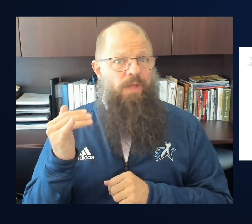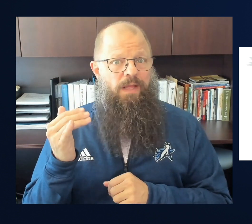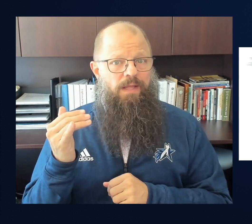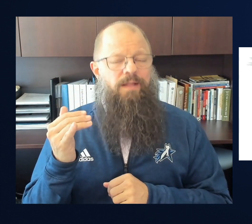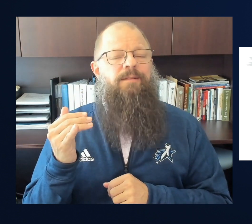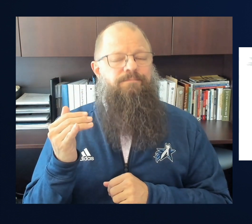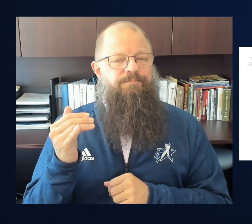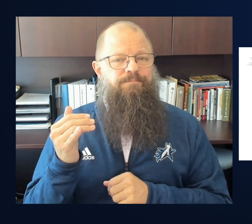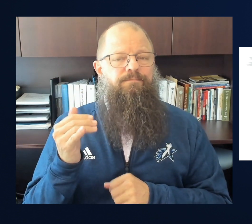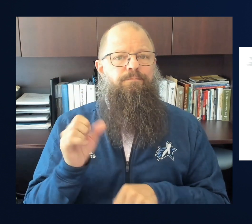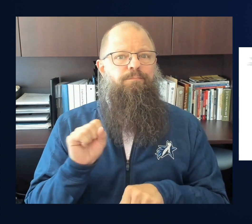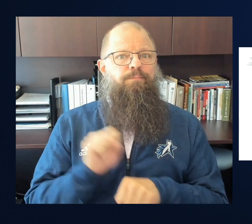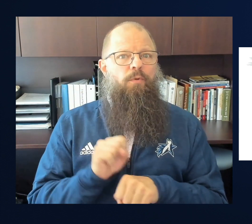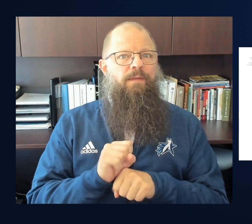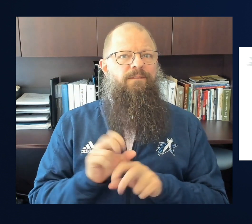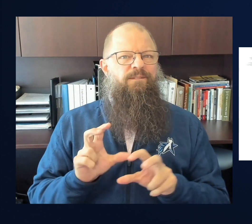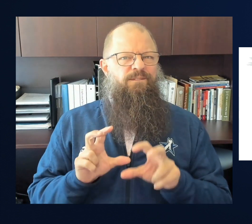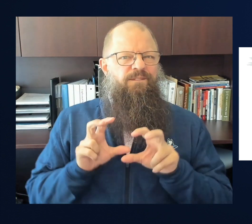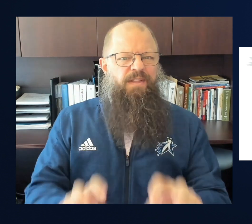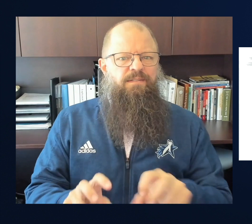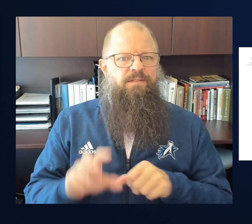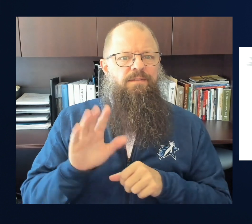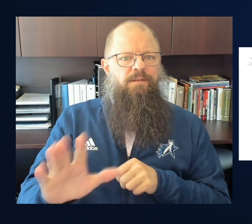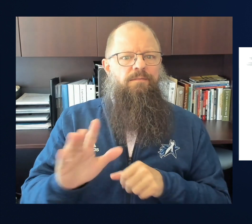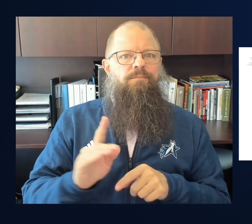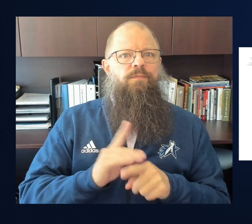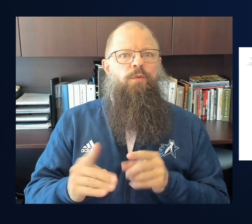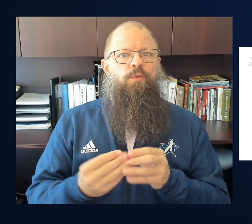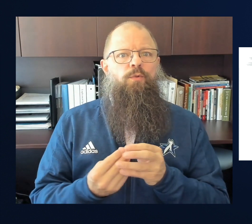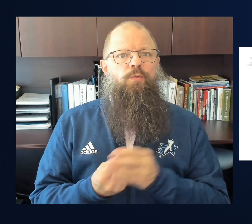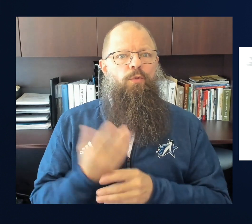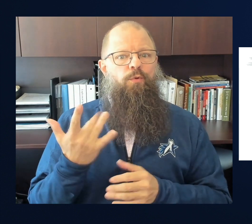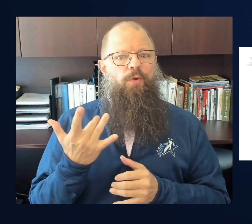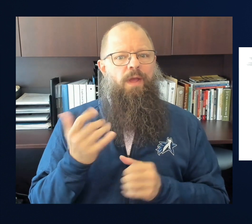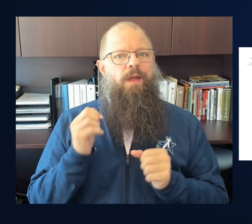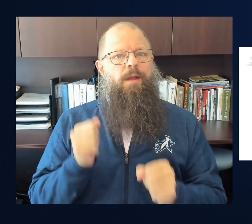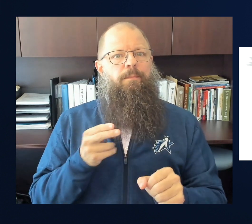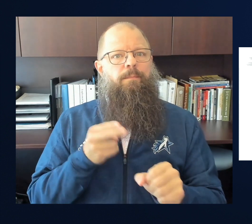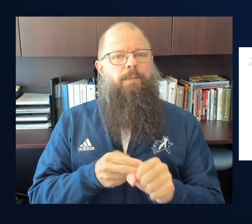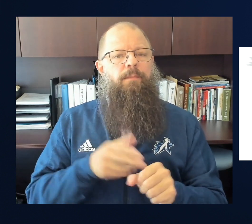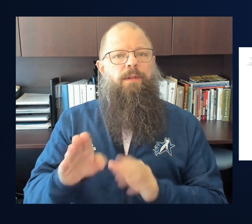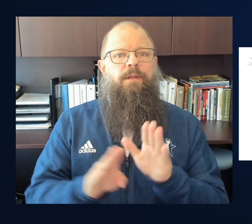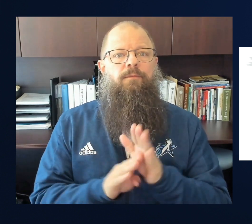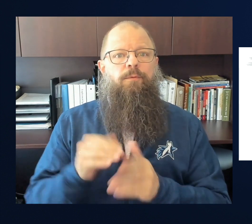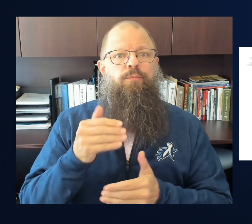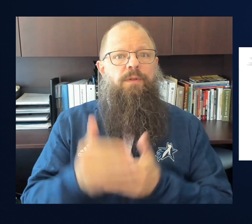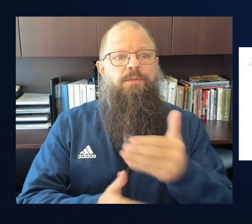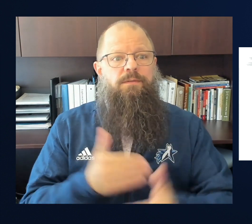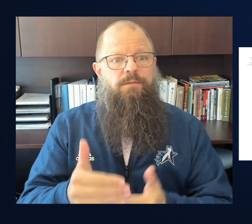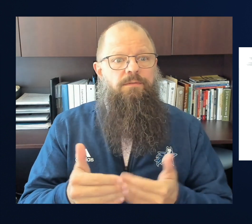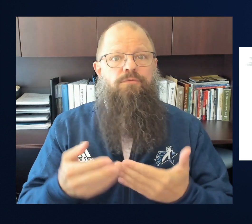SMART goals are effective because the employee is able to invest in